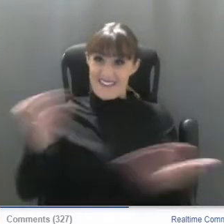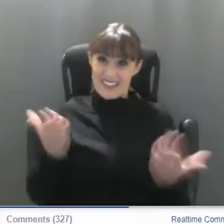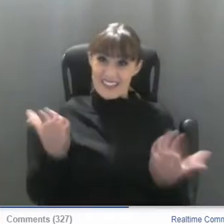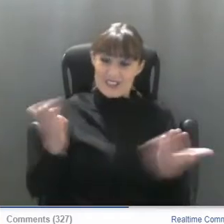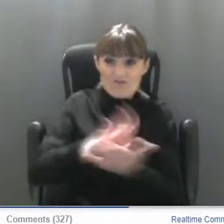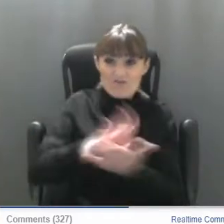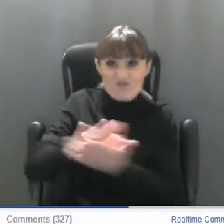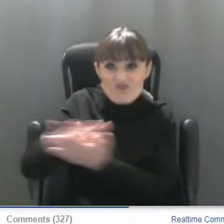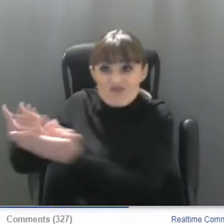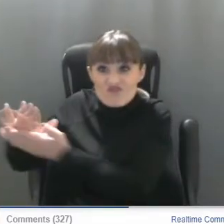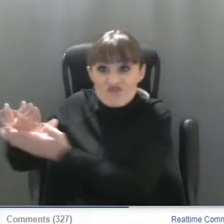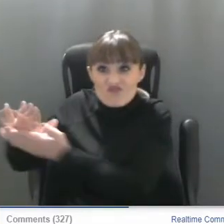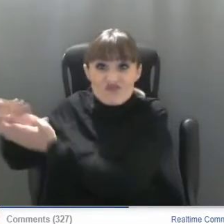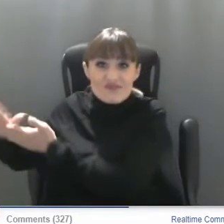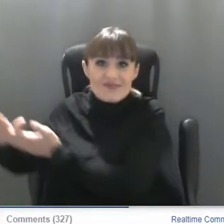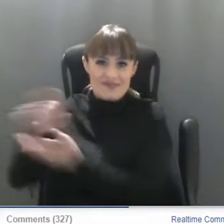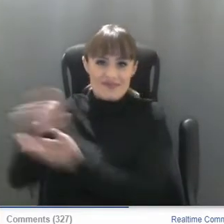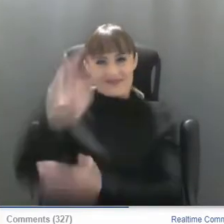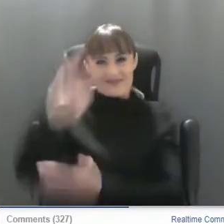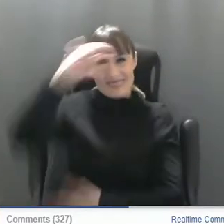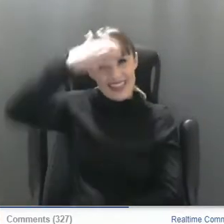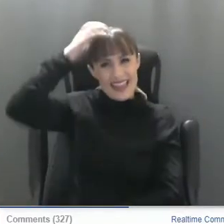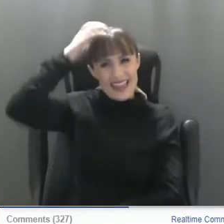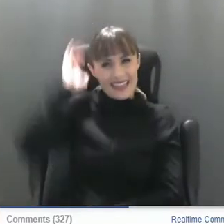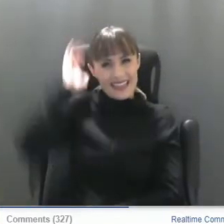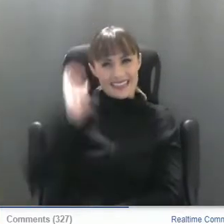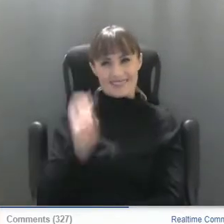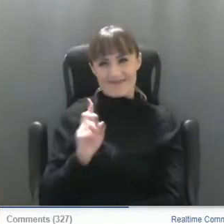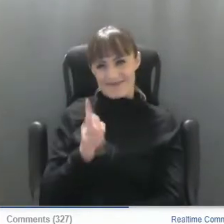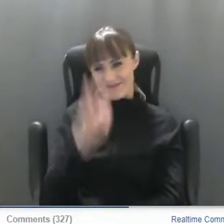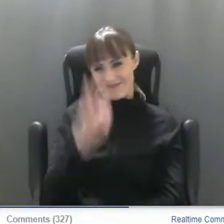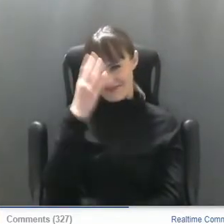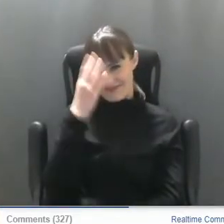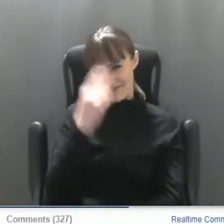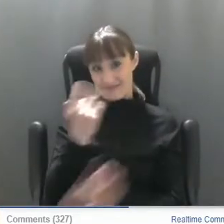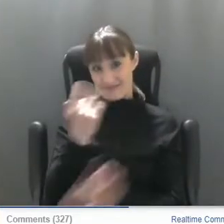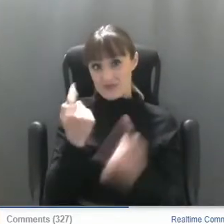We're trying to keep our distance, you can see we're doing six feet apart.